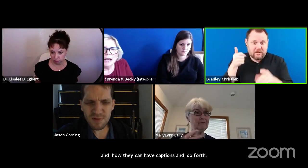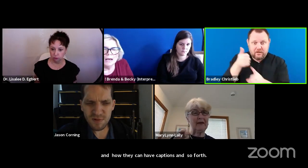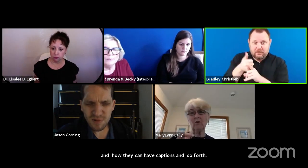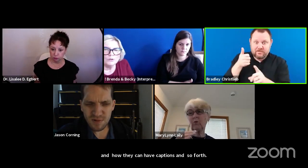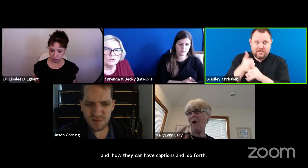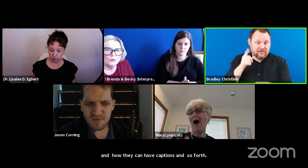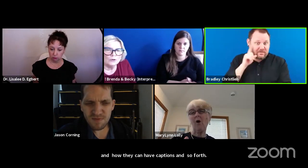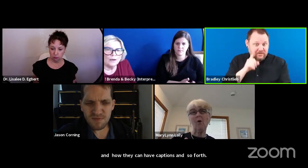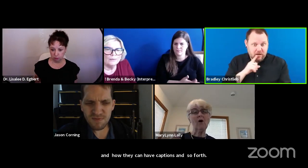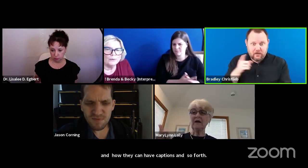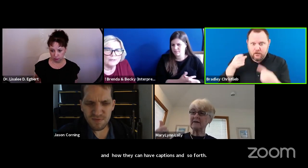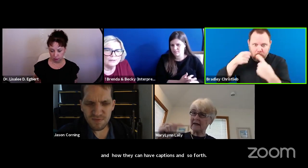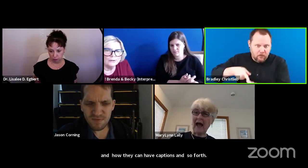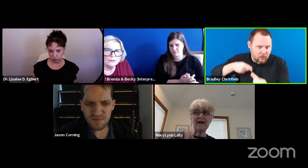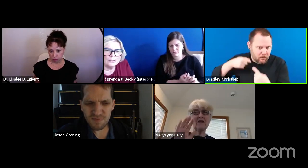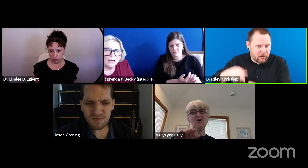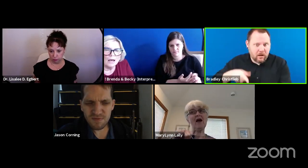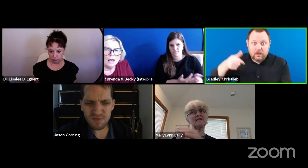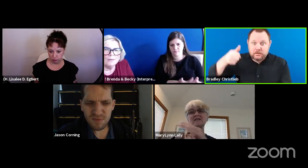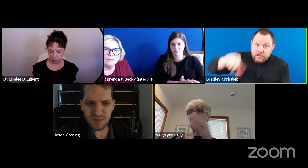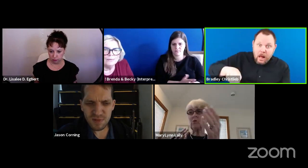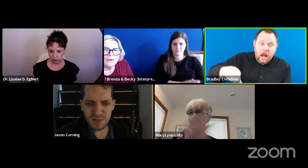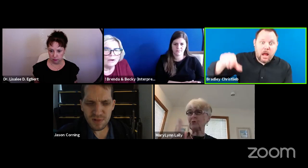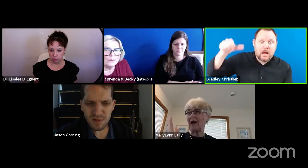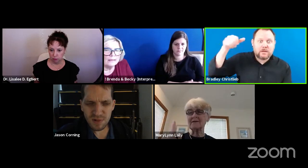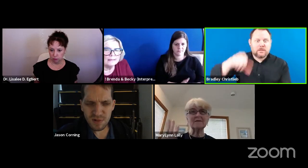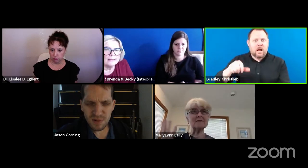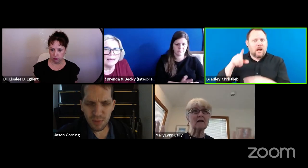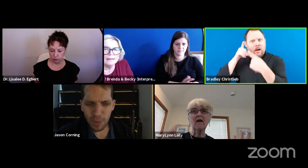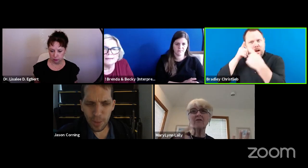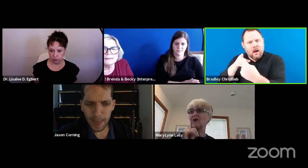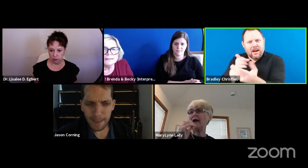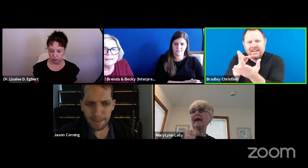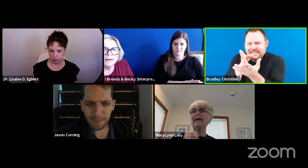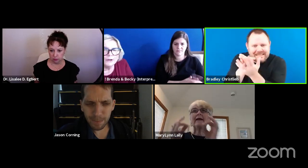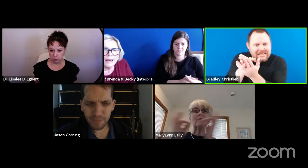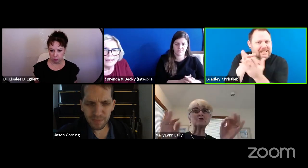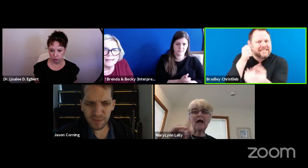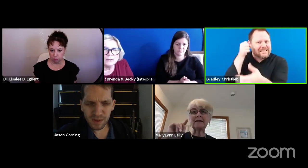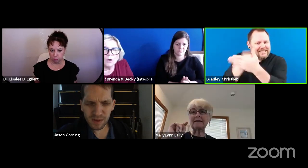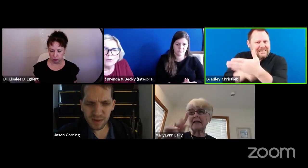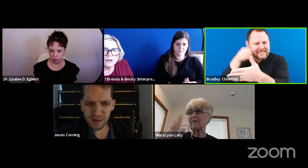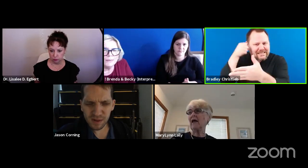I'm sure -- and prisoners, they are being denied their access all the time.